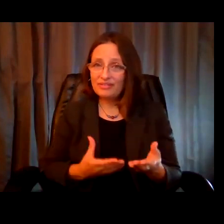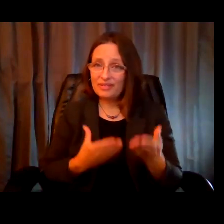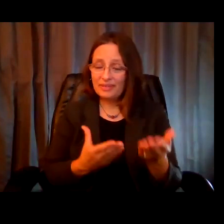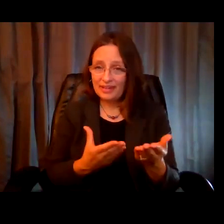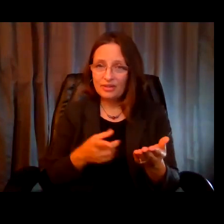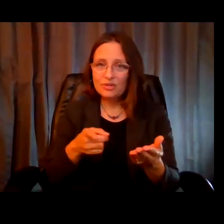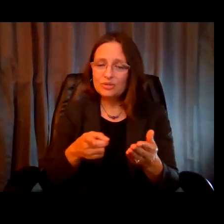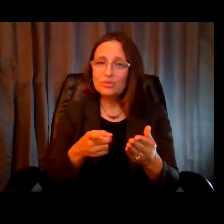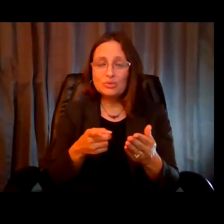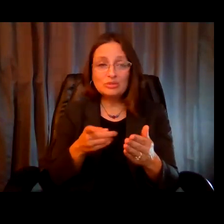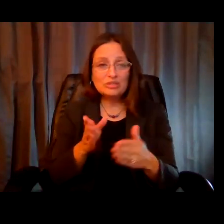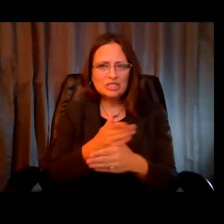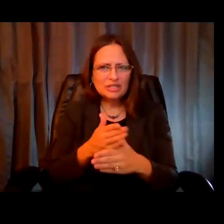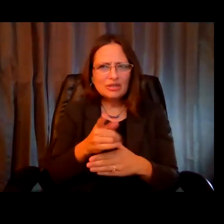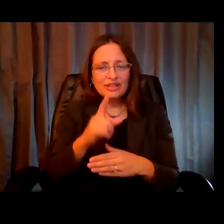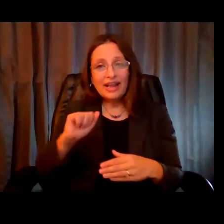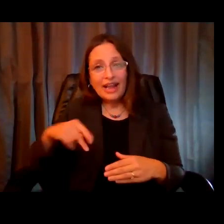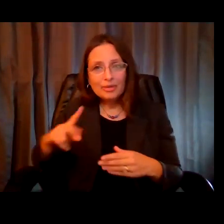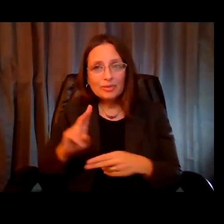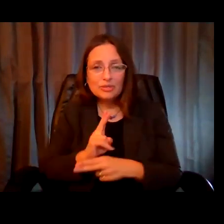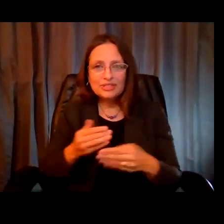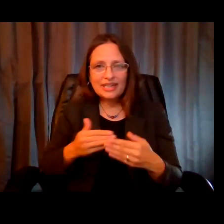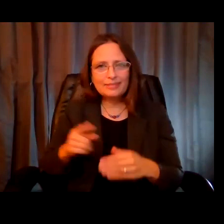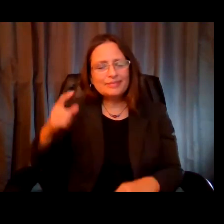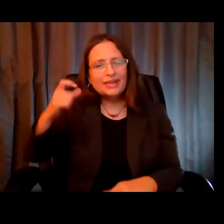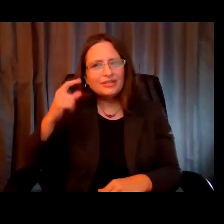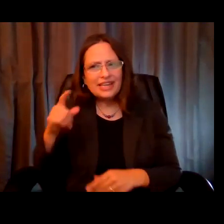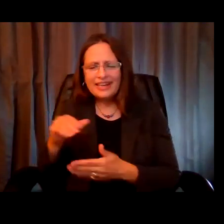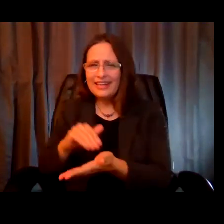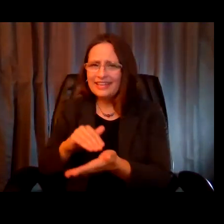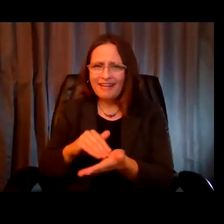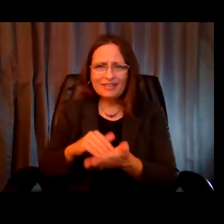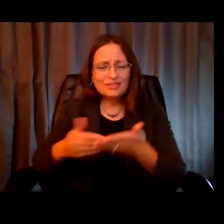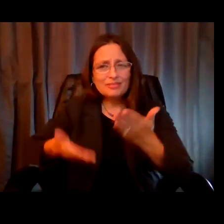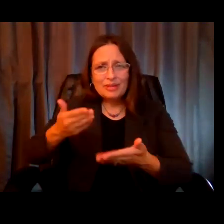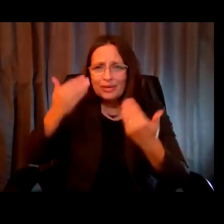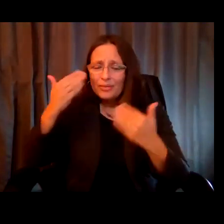provider can speak into it. It works for certain hearing losses, but not every, so we recommend